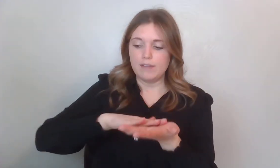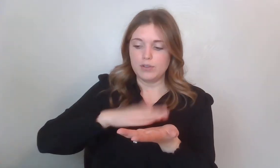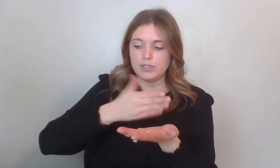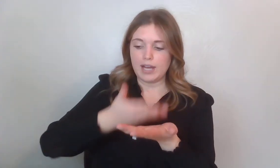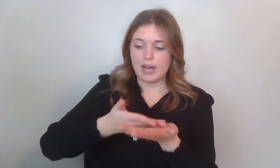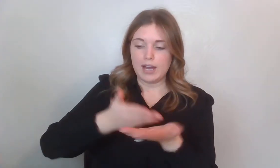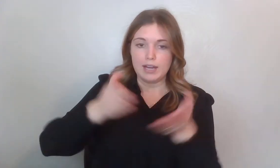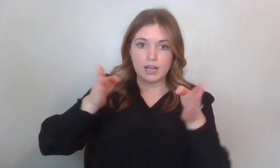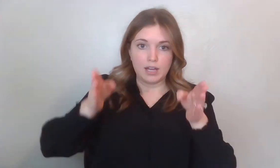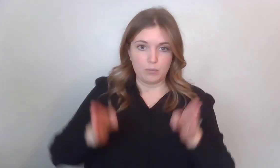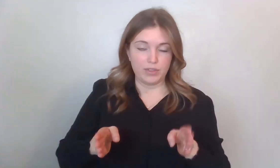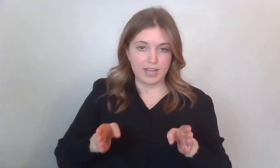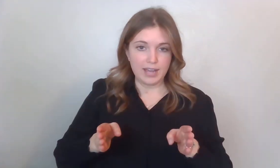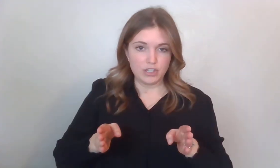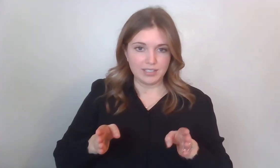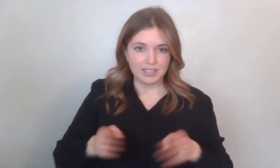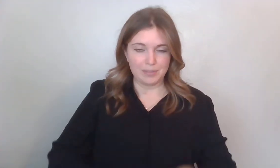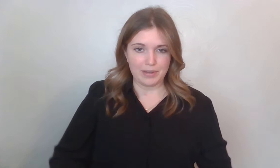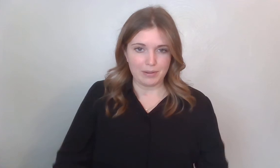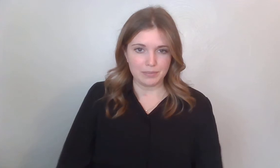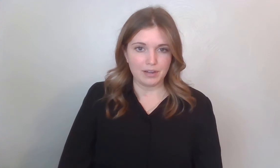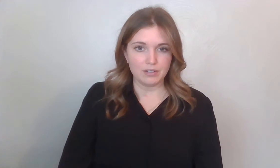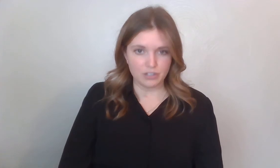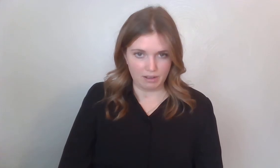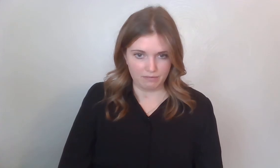If you sign with the agent, it becomes a CHEF